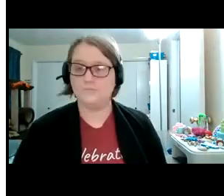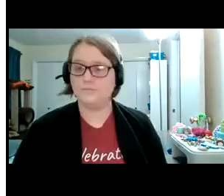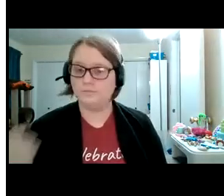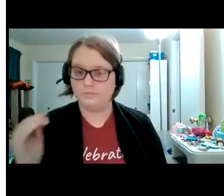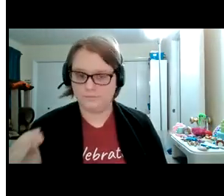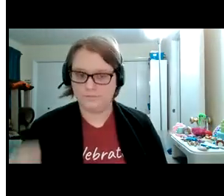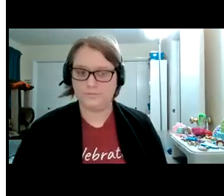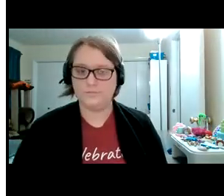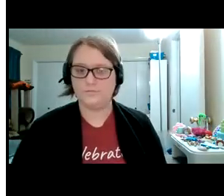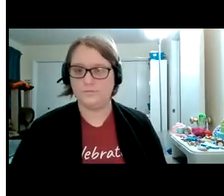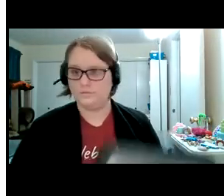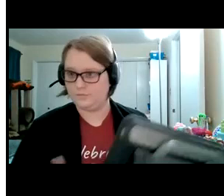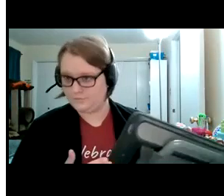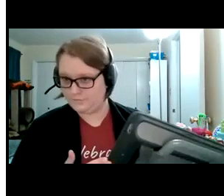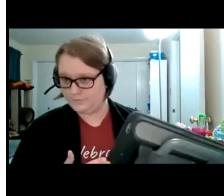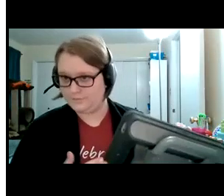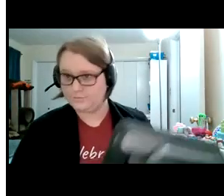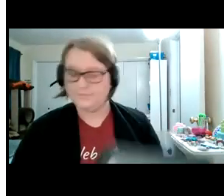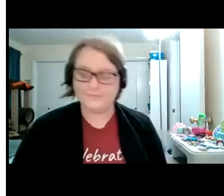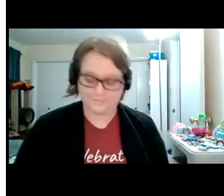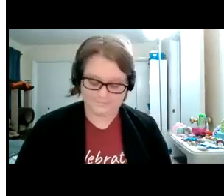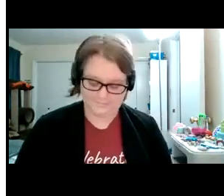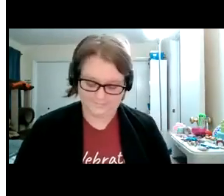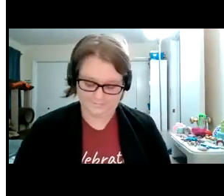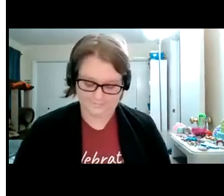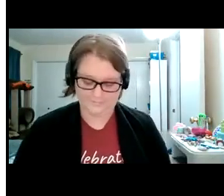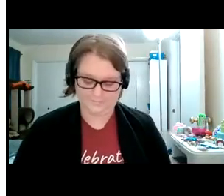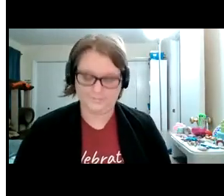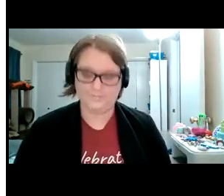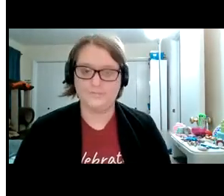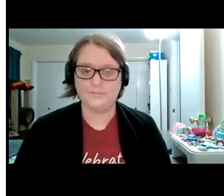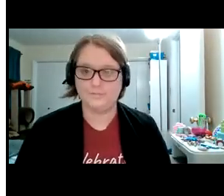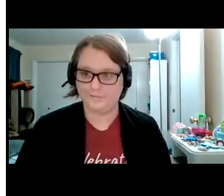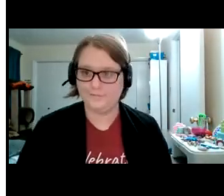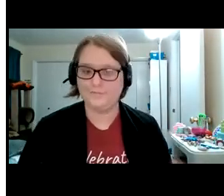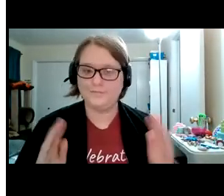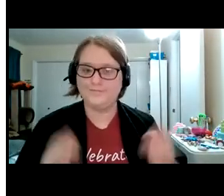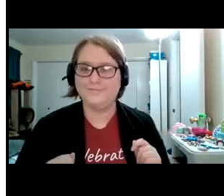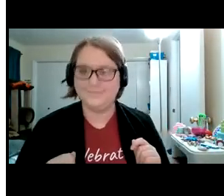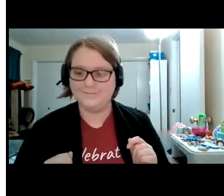What you hear is called an AAC device, short for Augmentative and Alternative Communication.